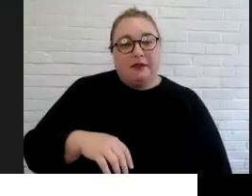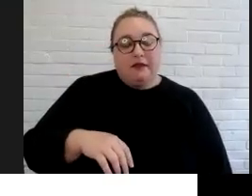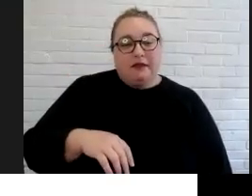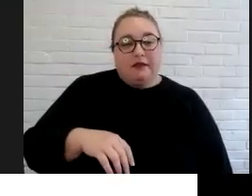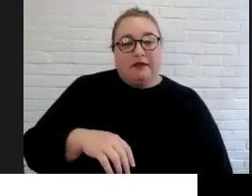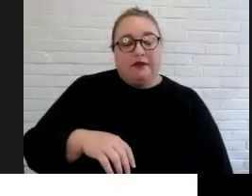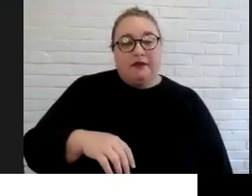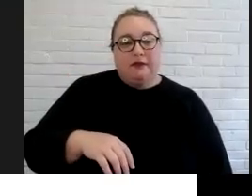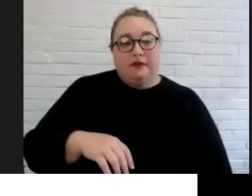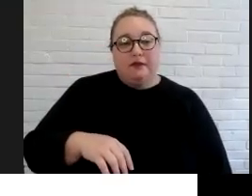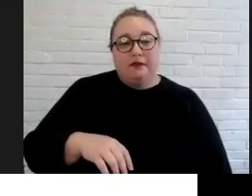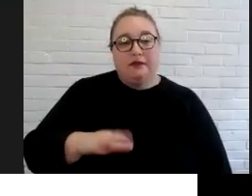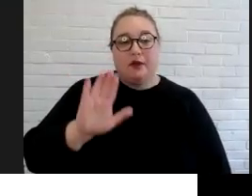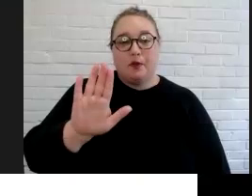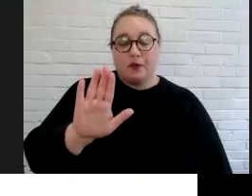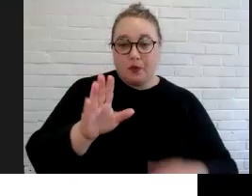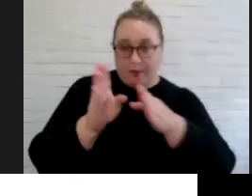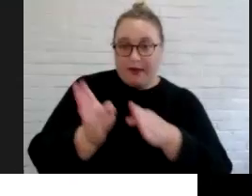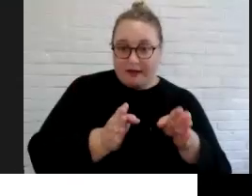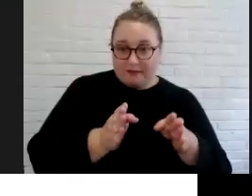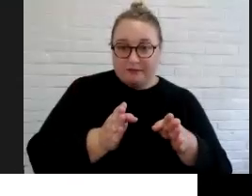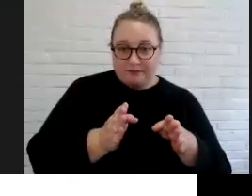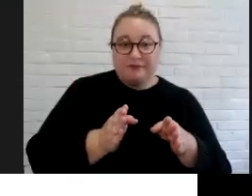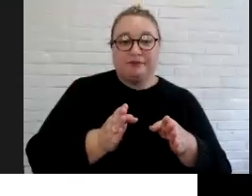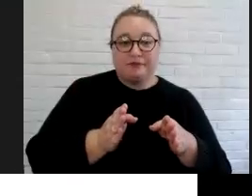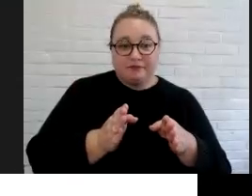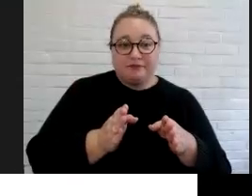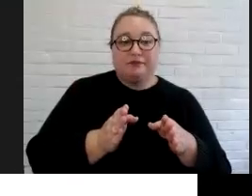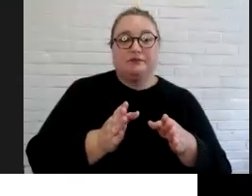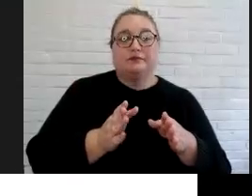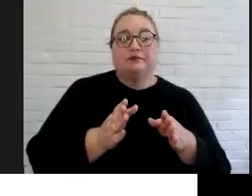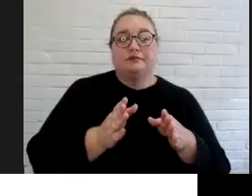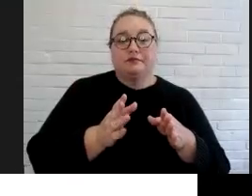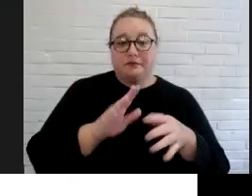once you've gone through and you've listed your interactions, you,